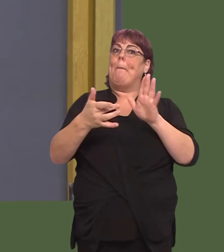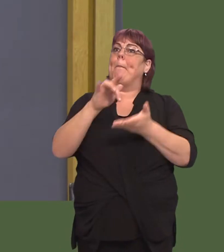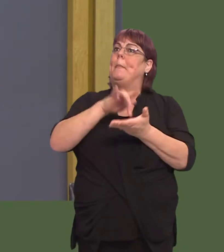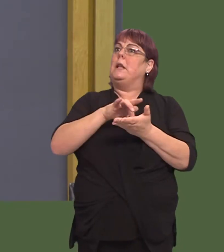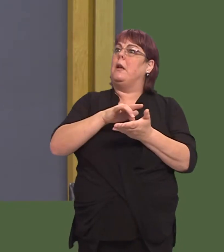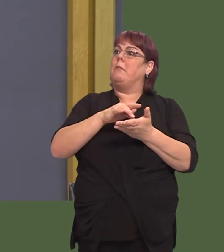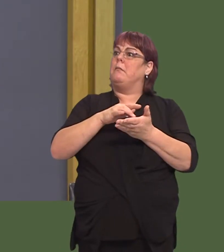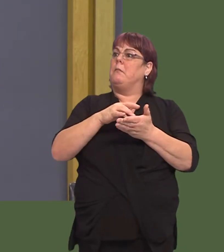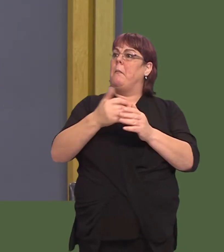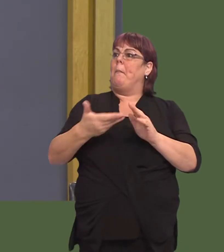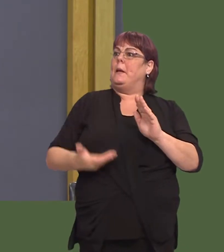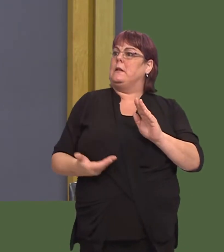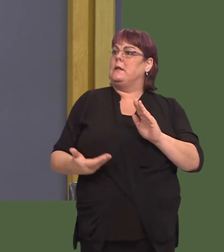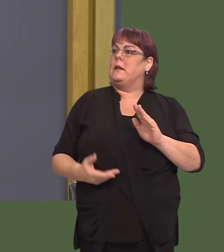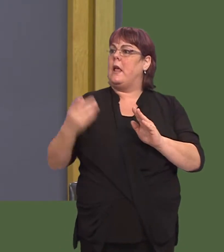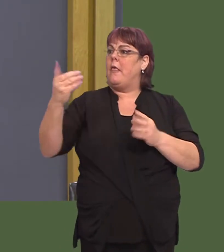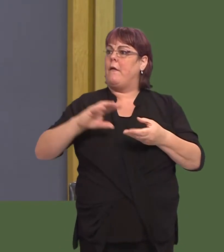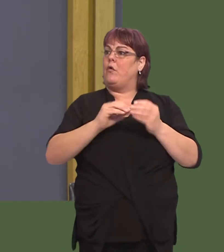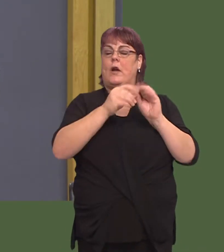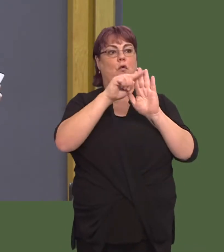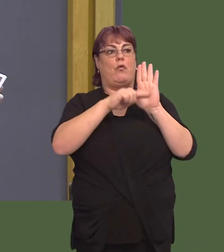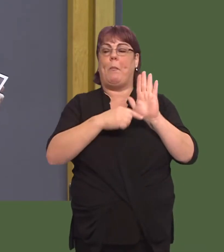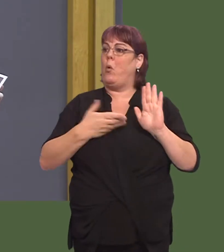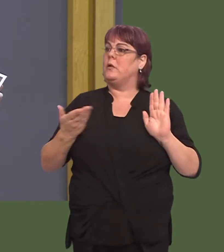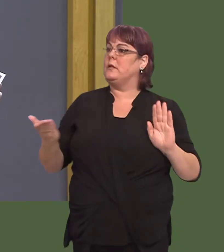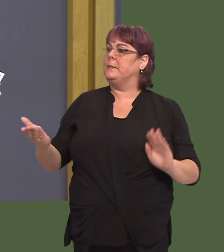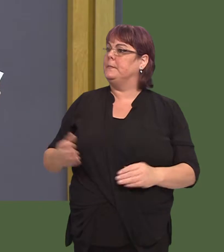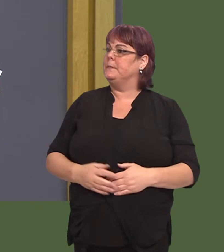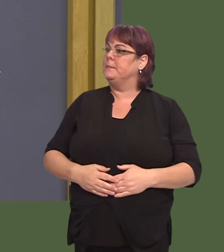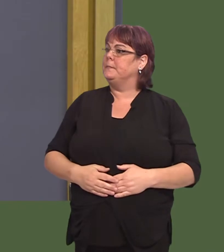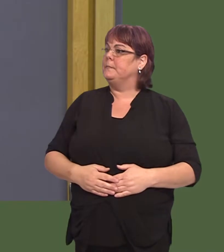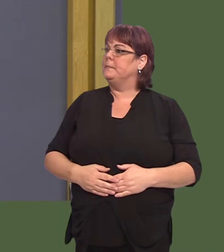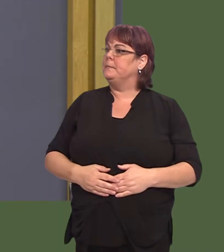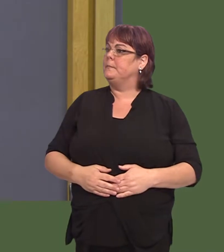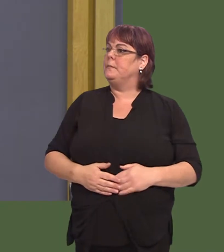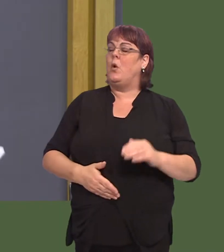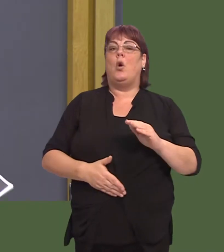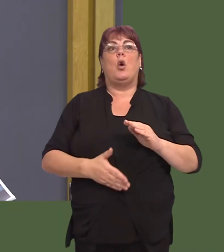their report, ëGoing Solo: Understanding Self-employment in Walesí, written by Professor Andrew Henley and Dr Mark Lang.